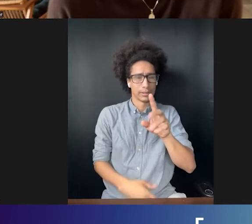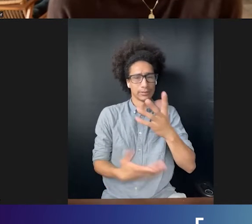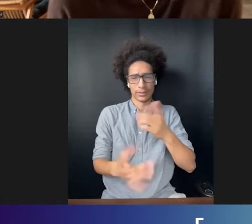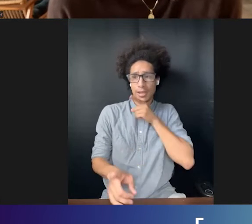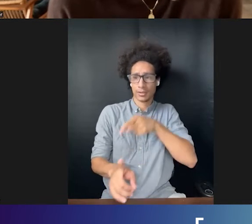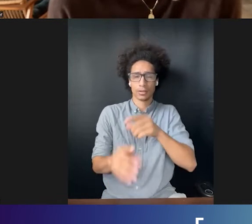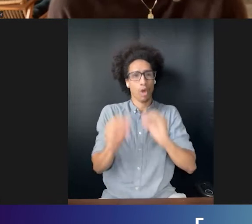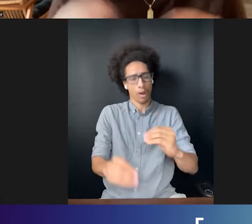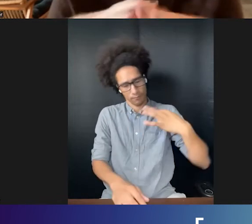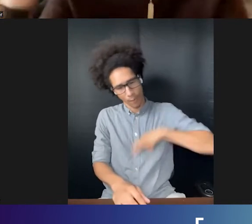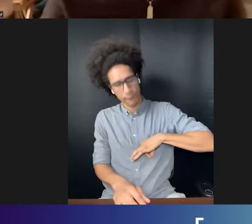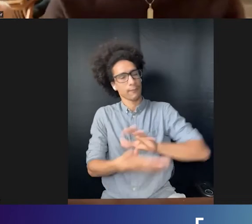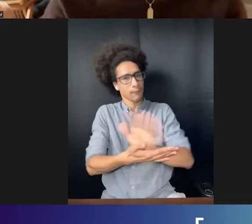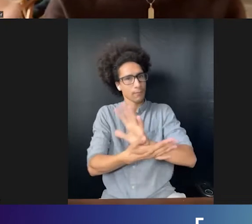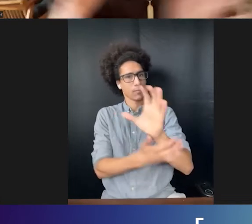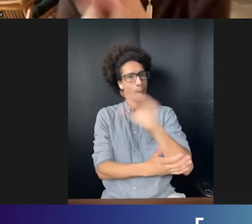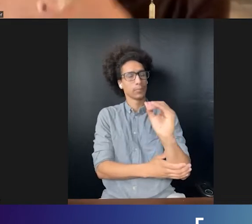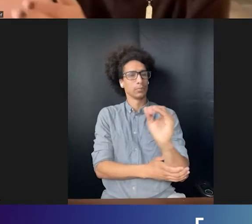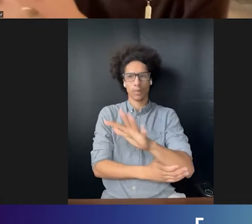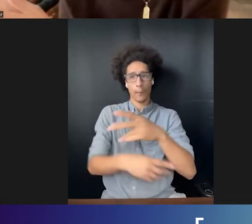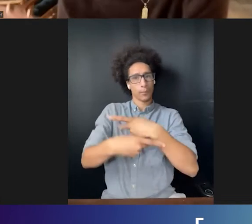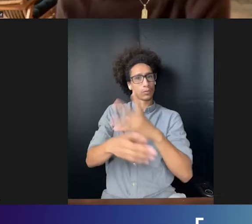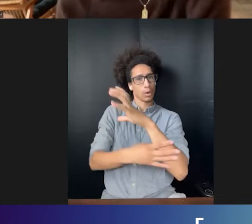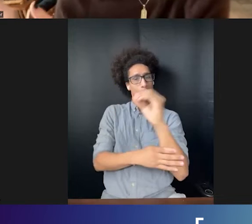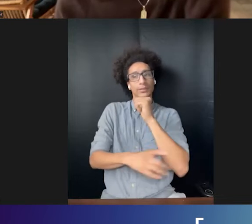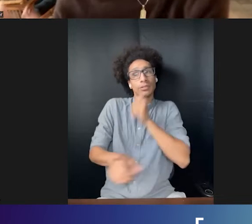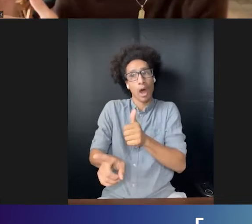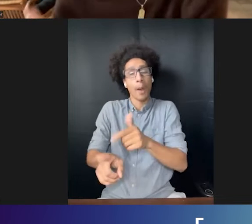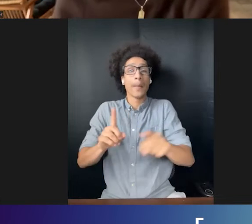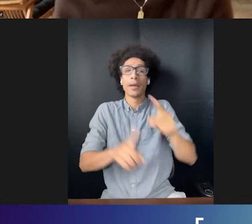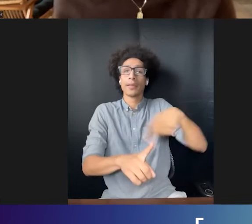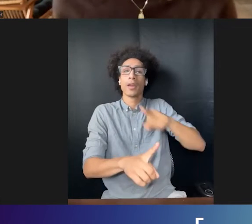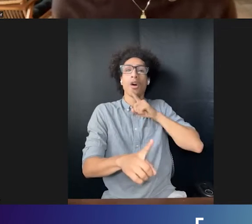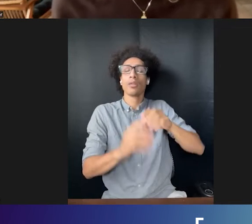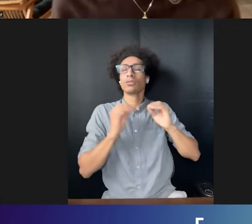They are, you know, the production company is not, but they're the nonprofit wing that's releasing these sorts of films.